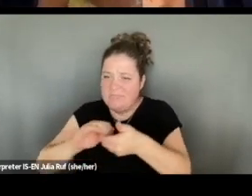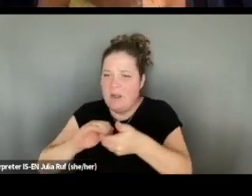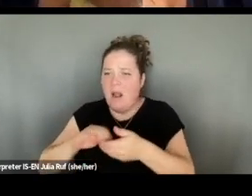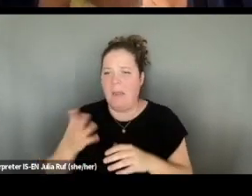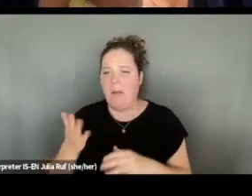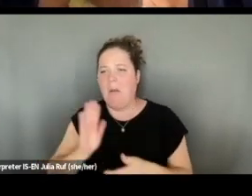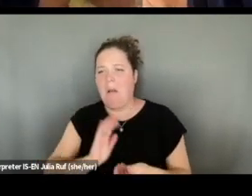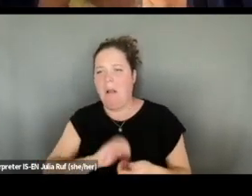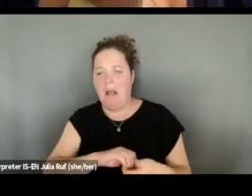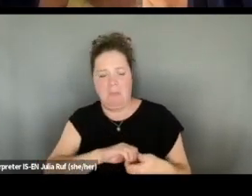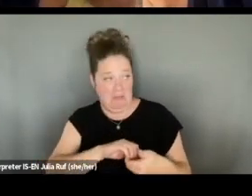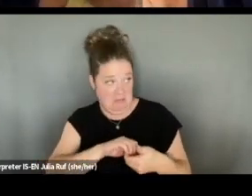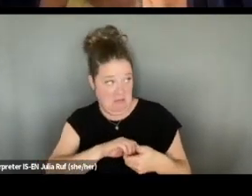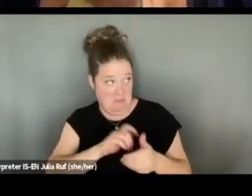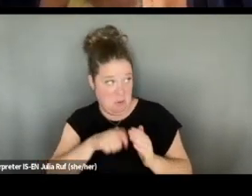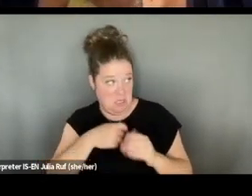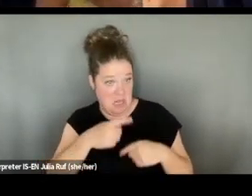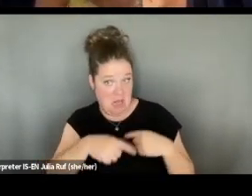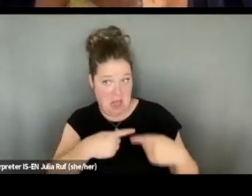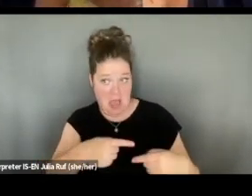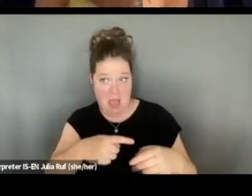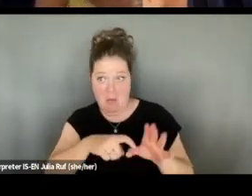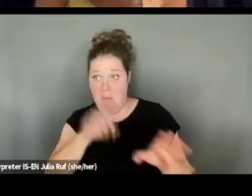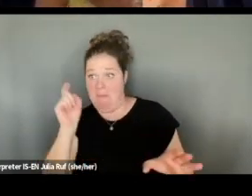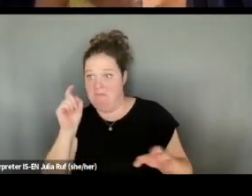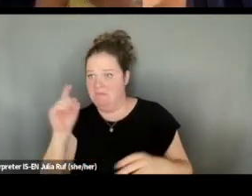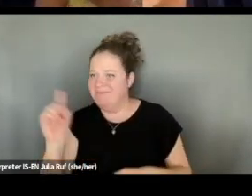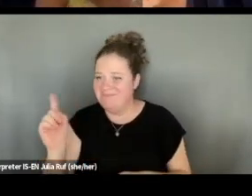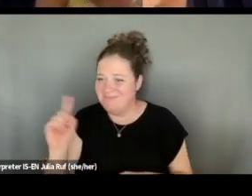But also, when we choose other partners, we need to make sure that